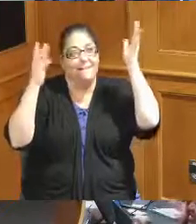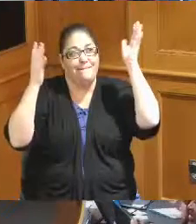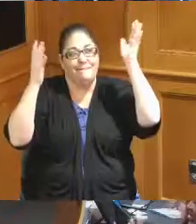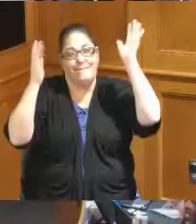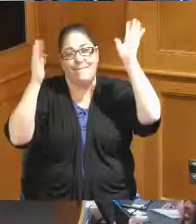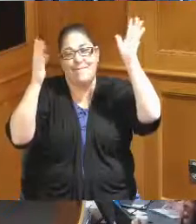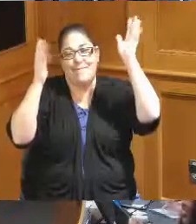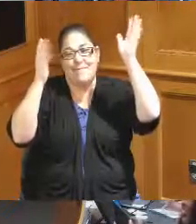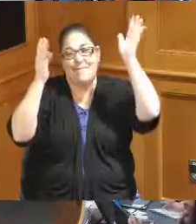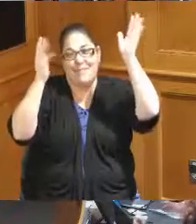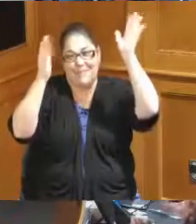thank you